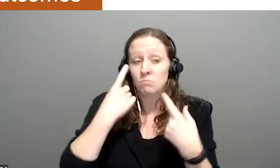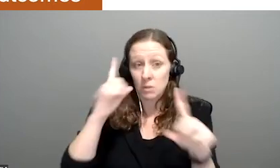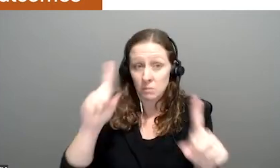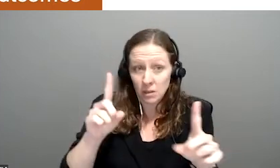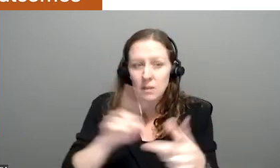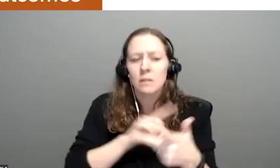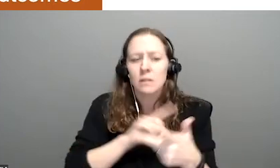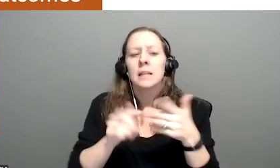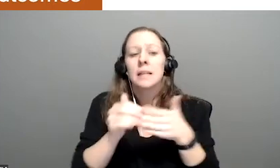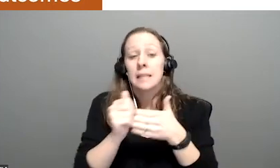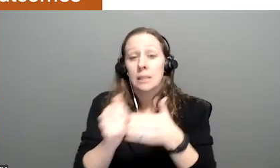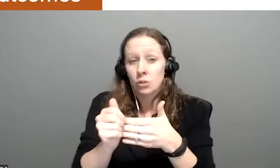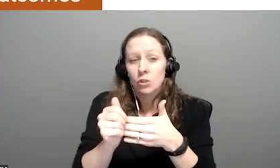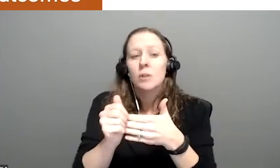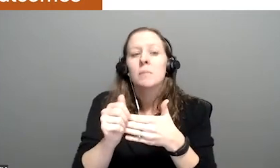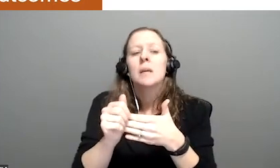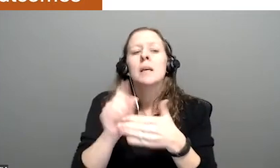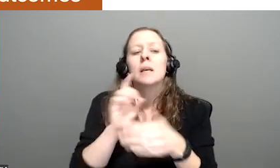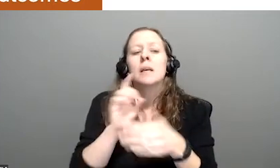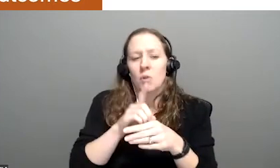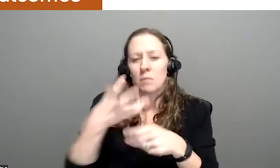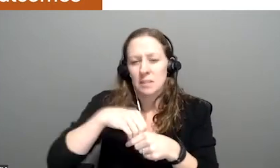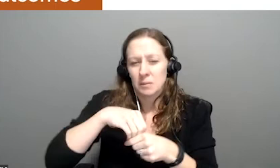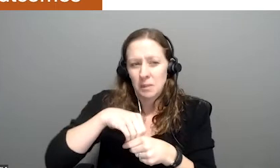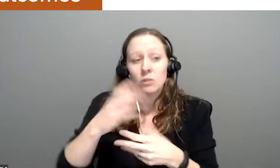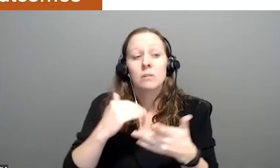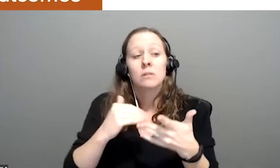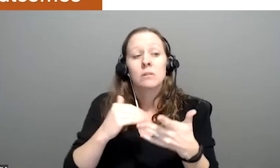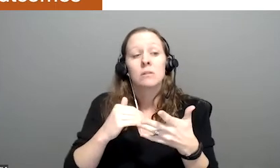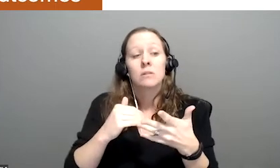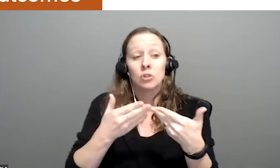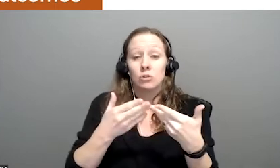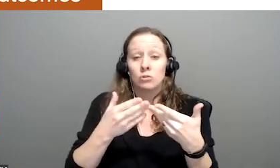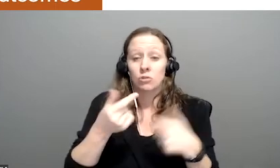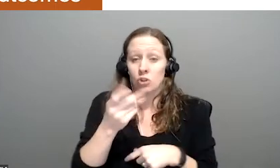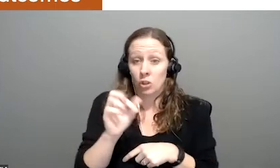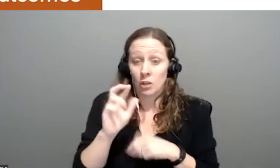around the world, gender-based violence and access to justice, and poverty reduction, health